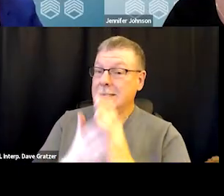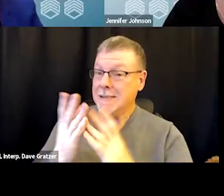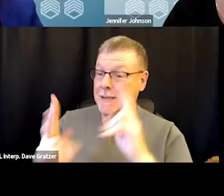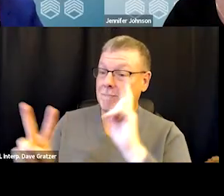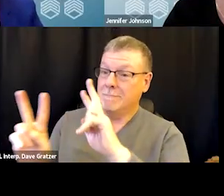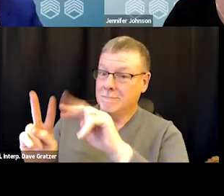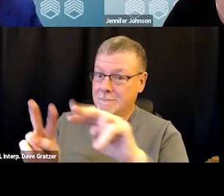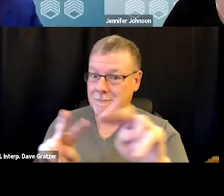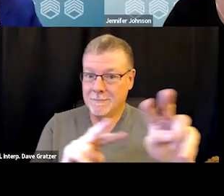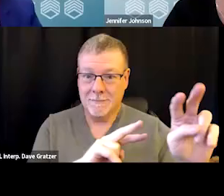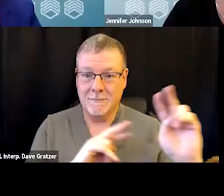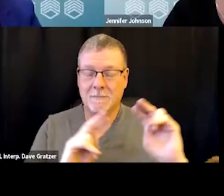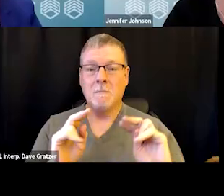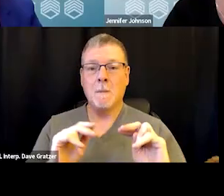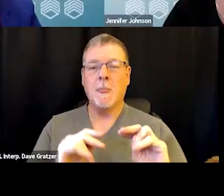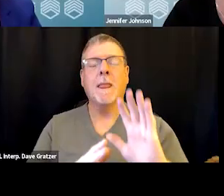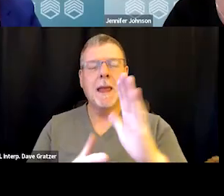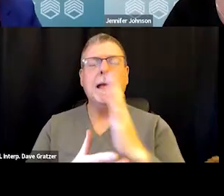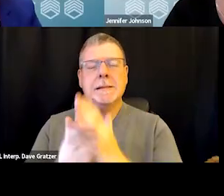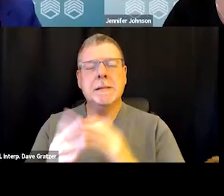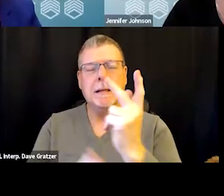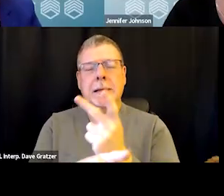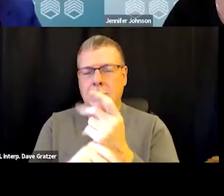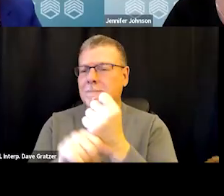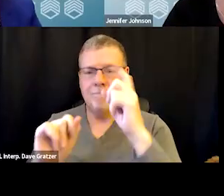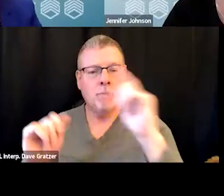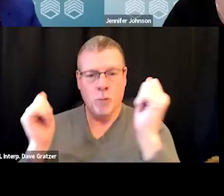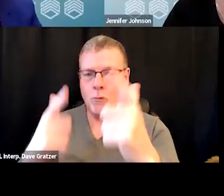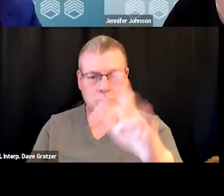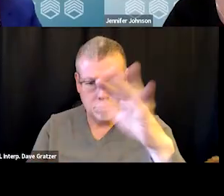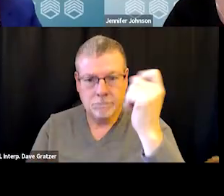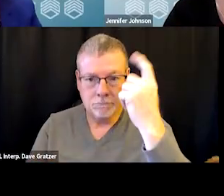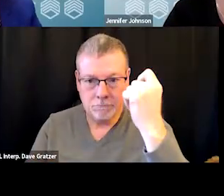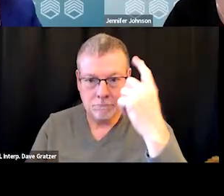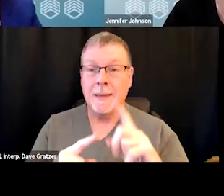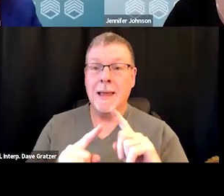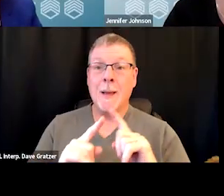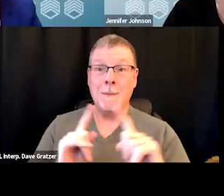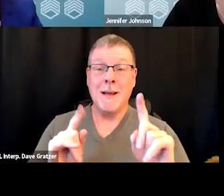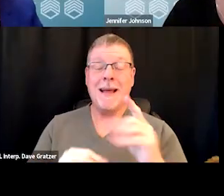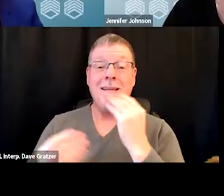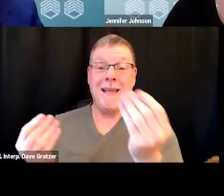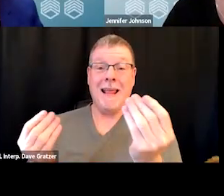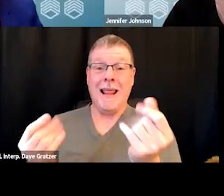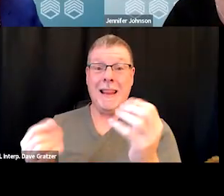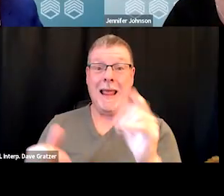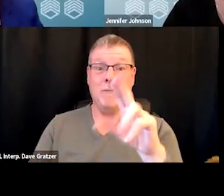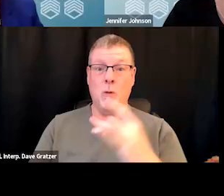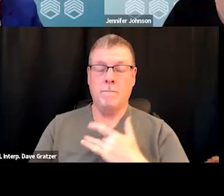I know you have to keep, uh, your environment safe for everyone, but, um, being the land of no can be really intimidating, especially for